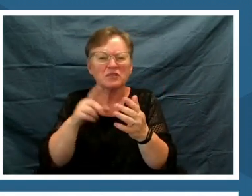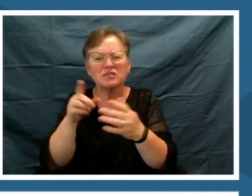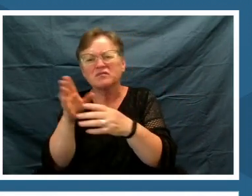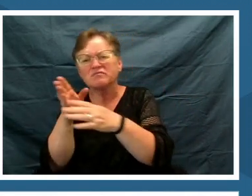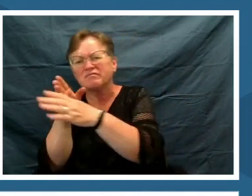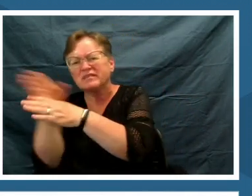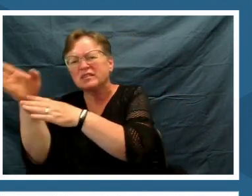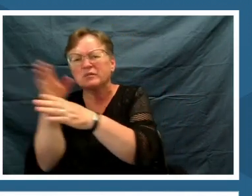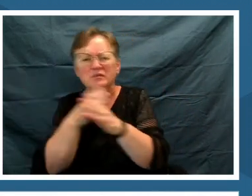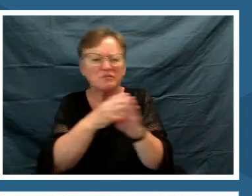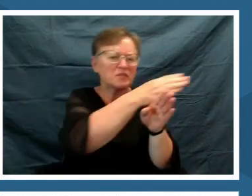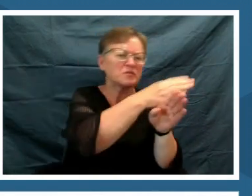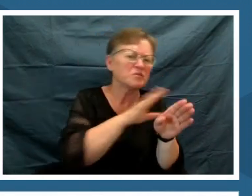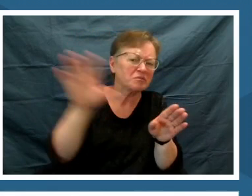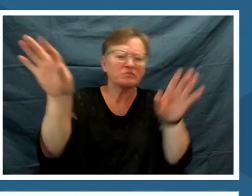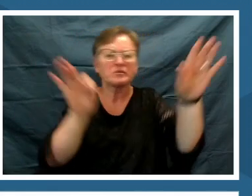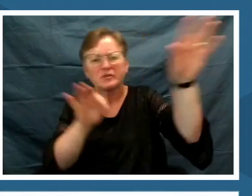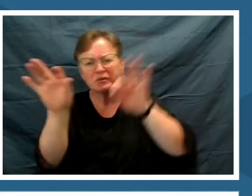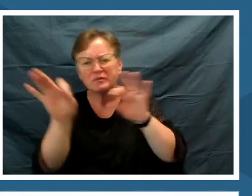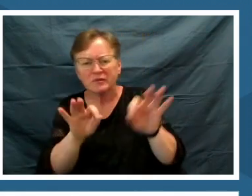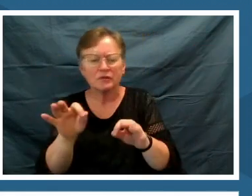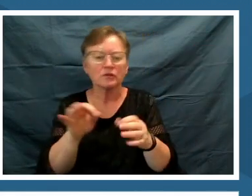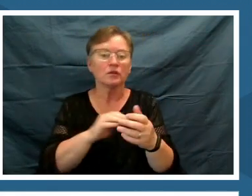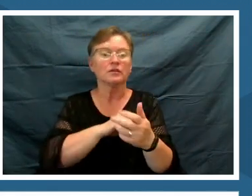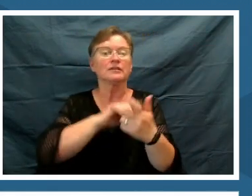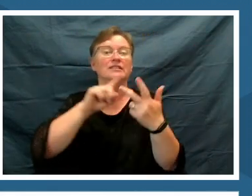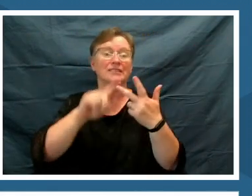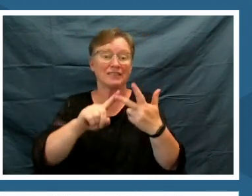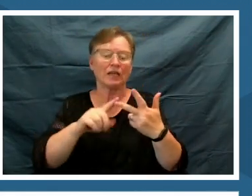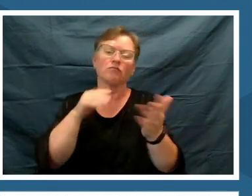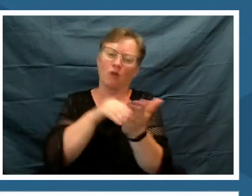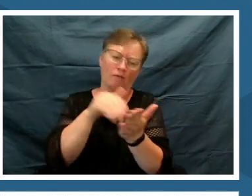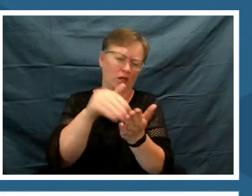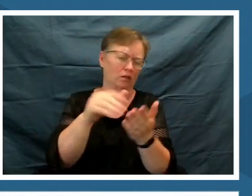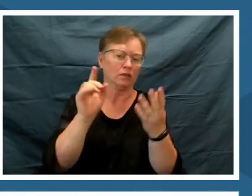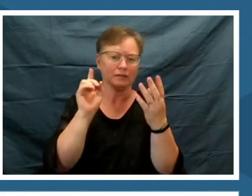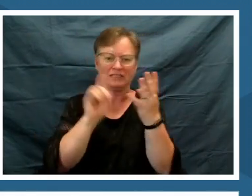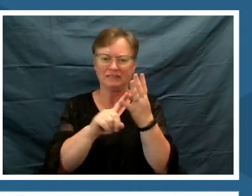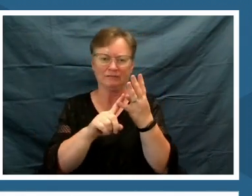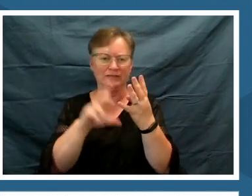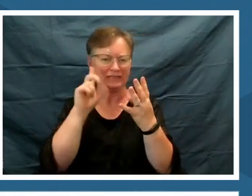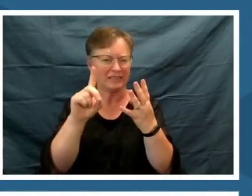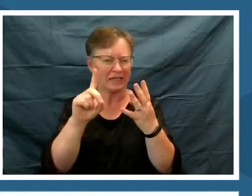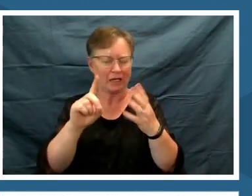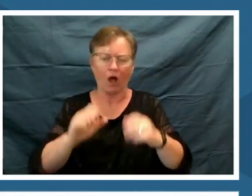c i often do this or d all of the time it's the framework that